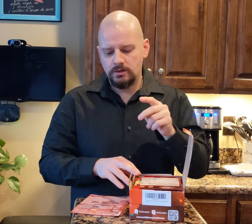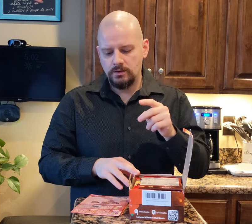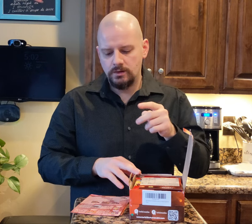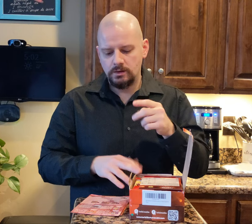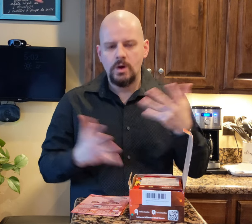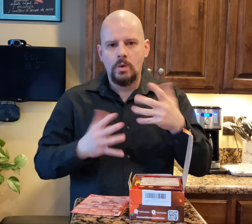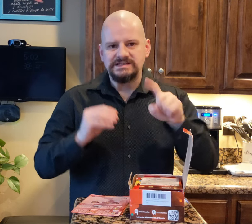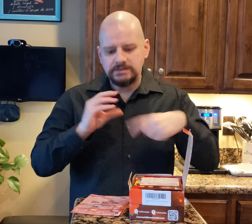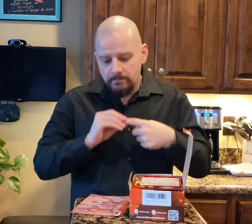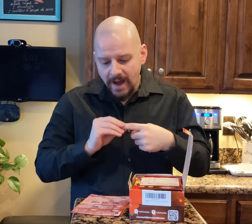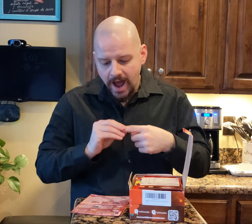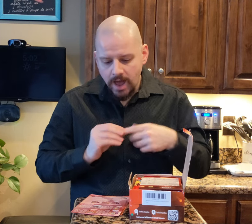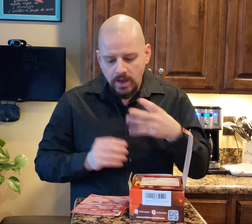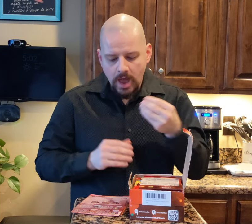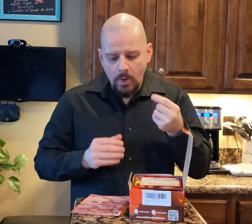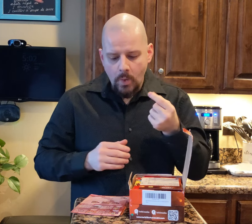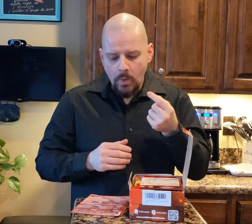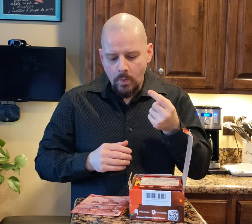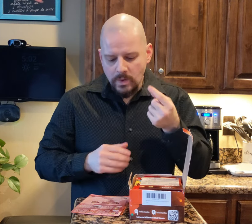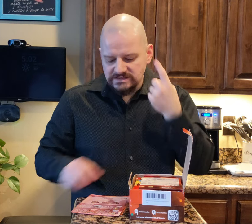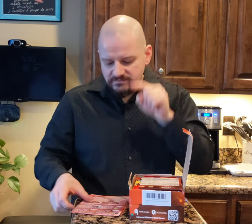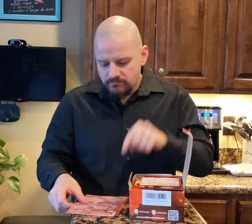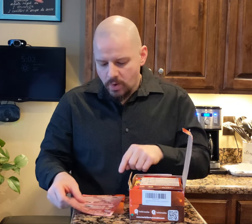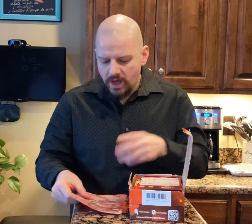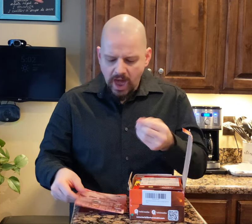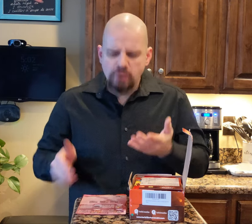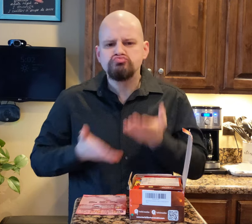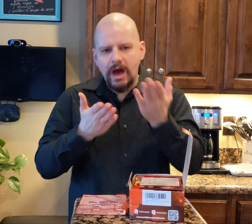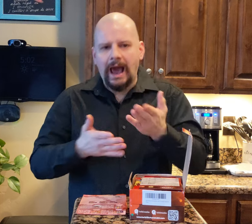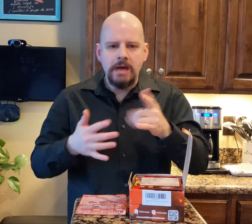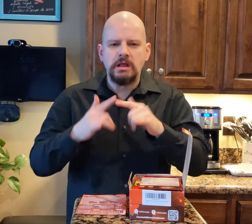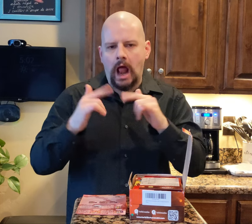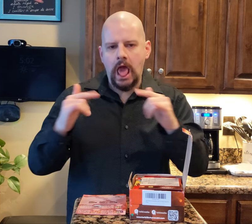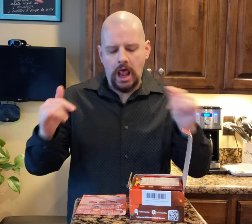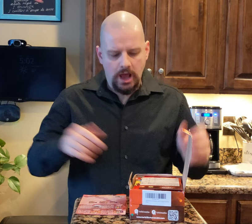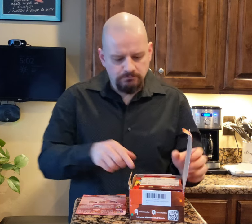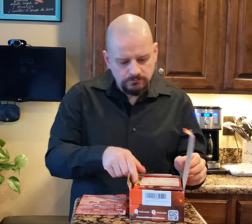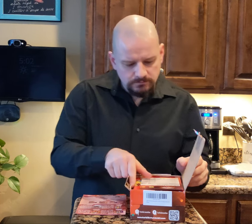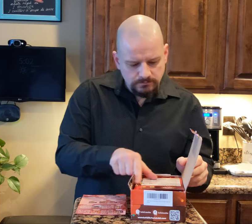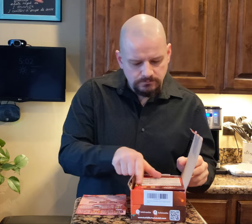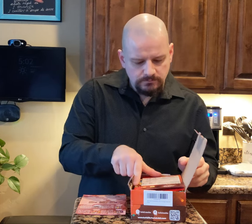It tells what they're about and what these are for. All the recommendations, stuff like that.